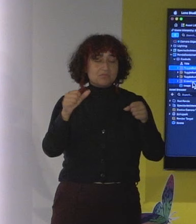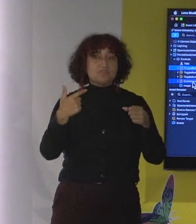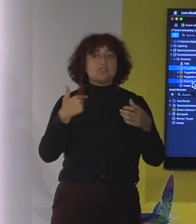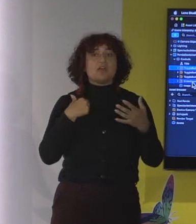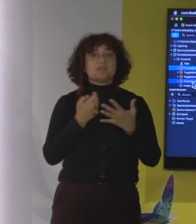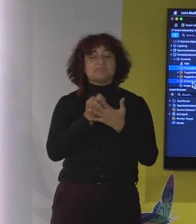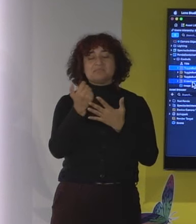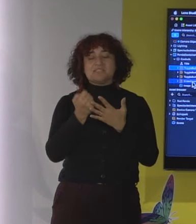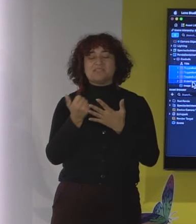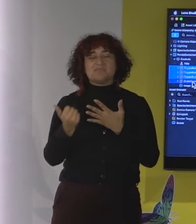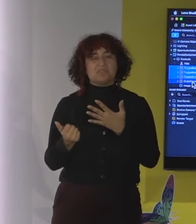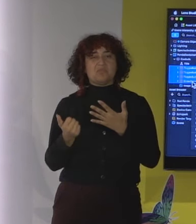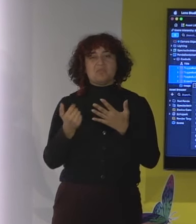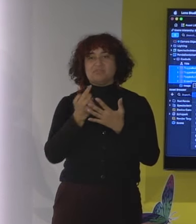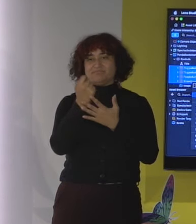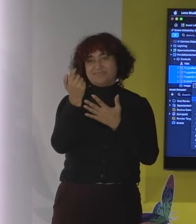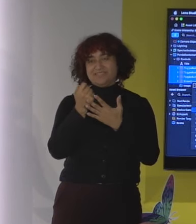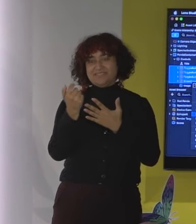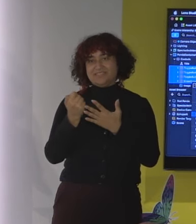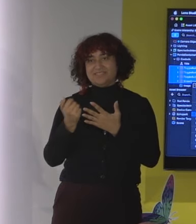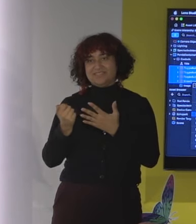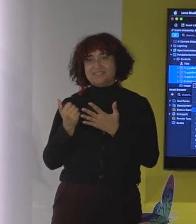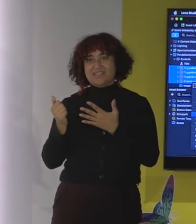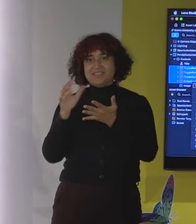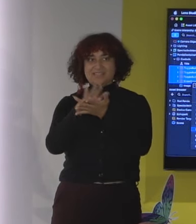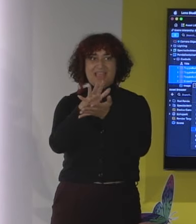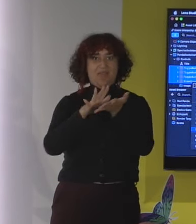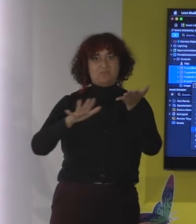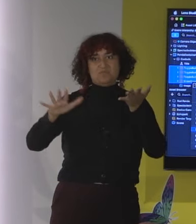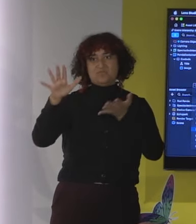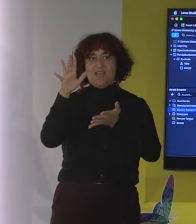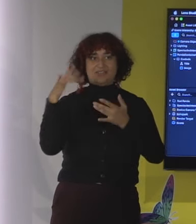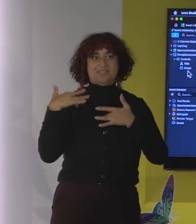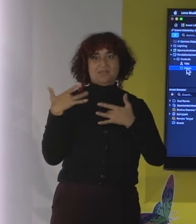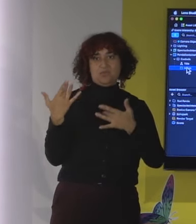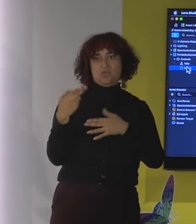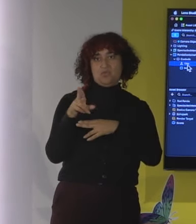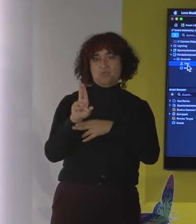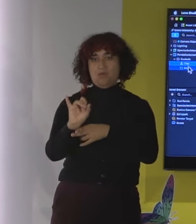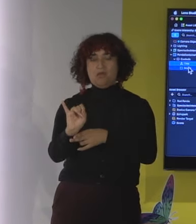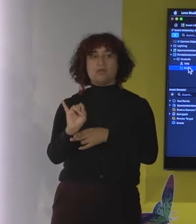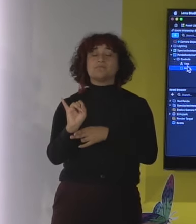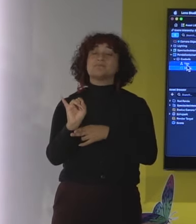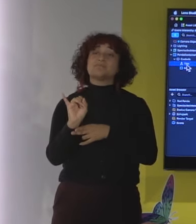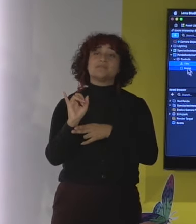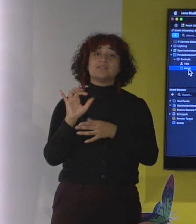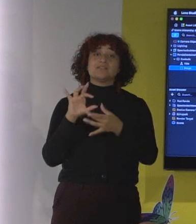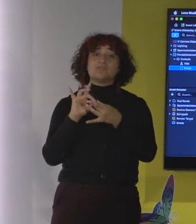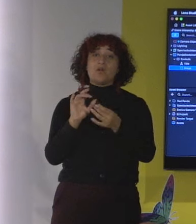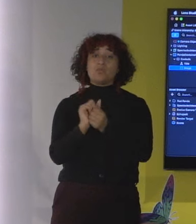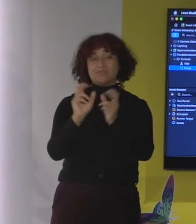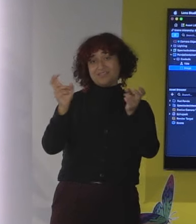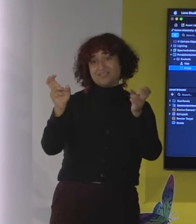or actually let's just delete these abstract generic UI, and let's just go with the title and the image.